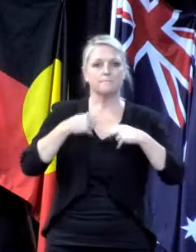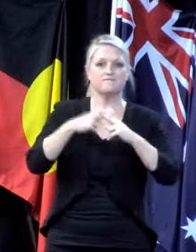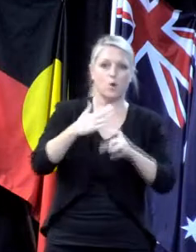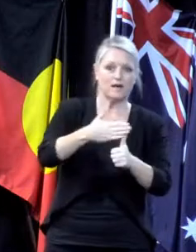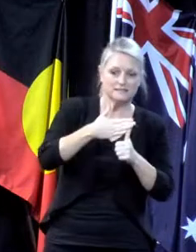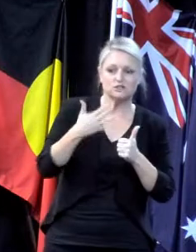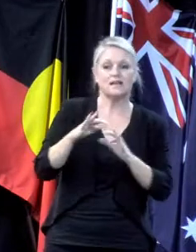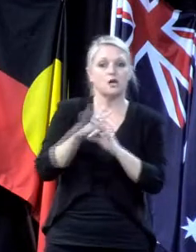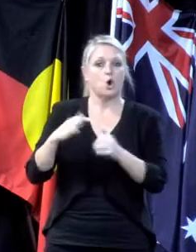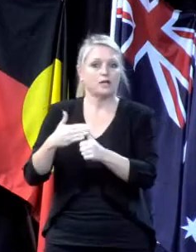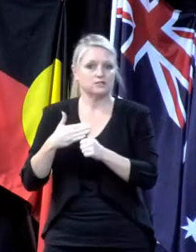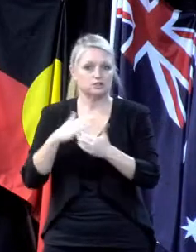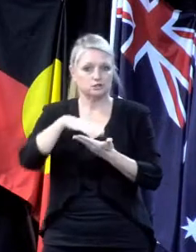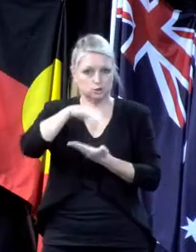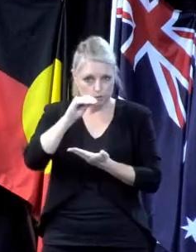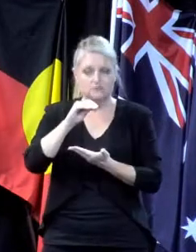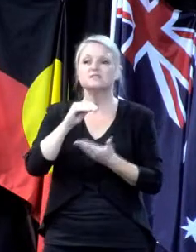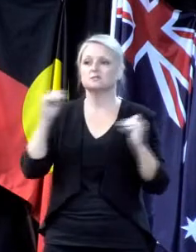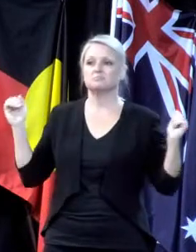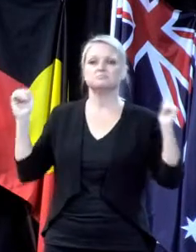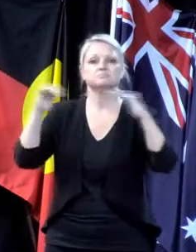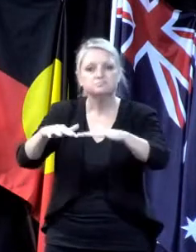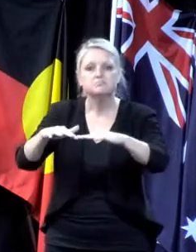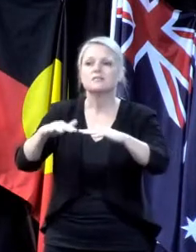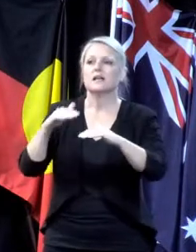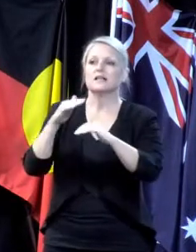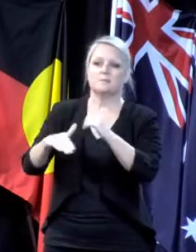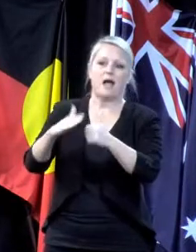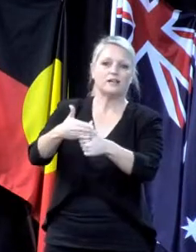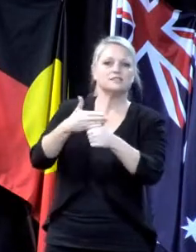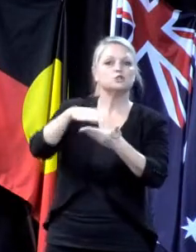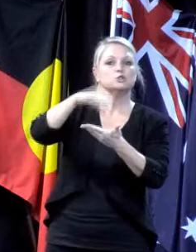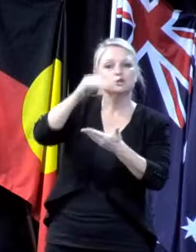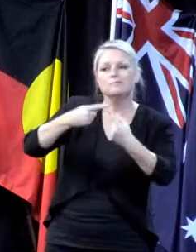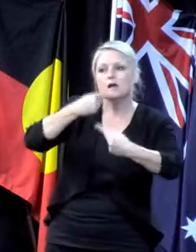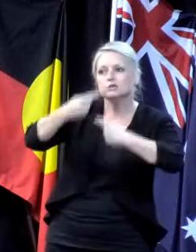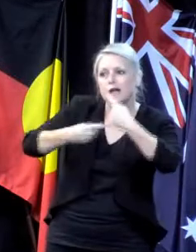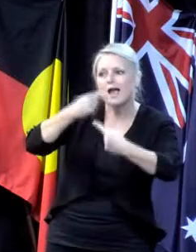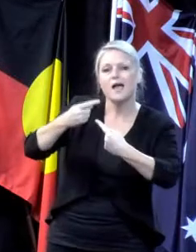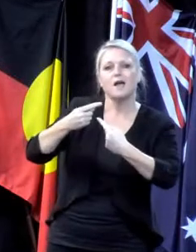which is about the Indigenous students sharing their culture with non-Indigenous students.